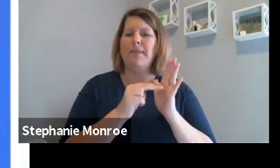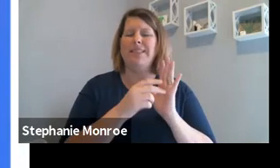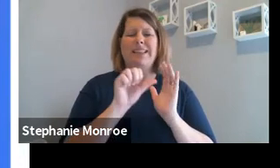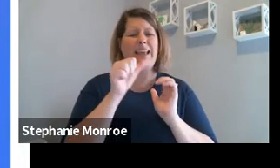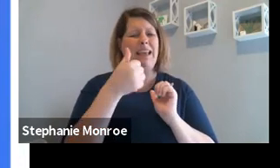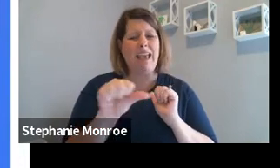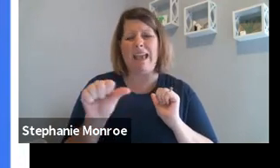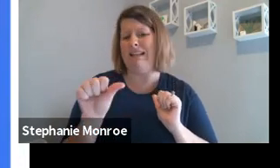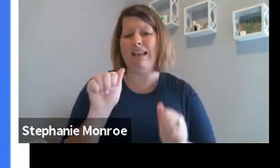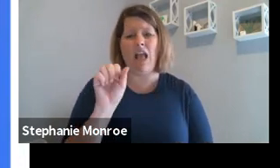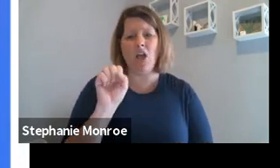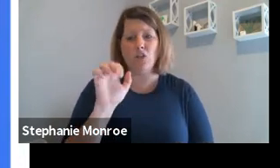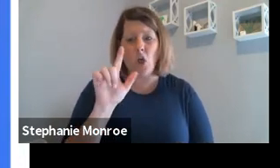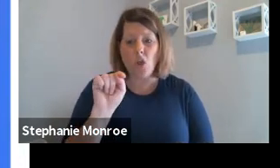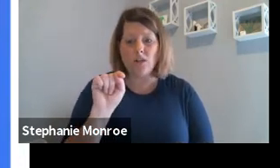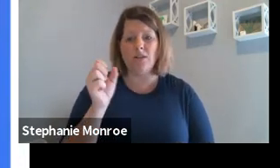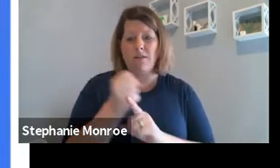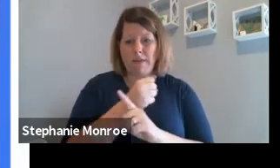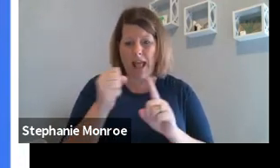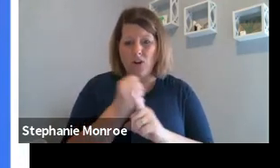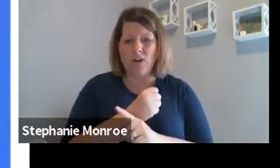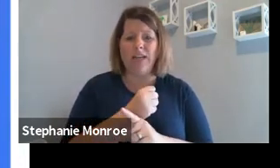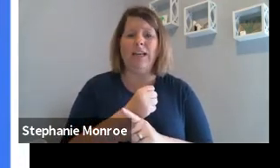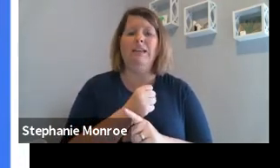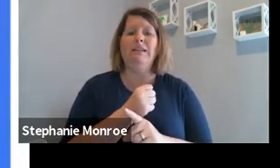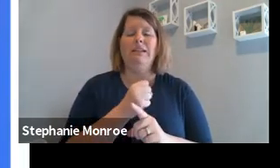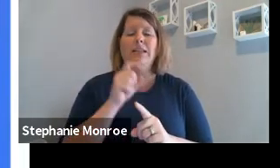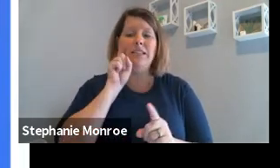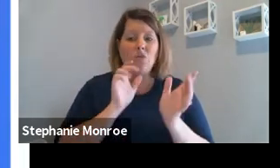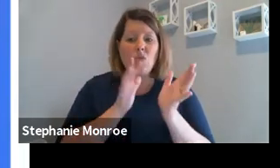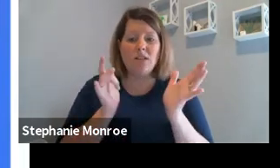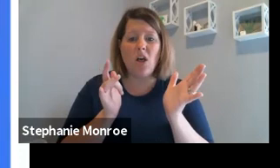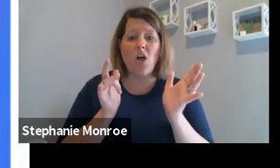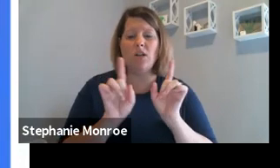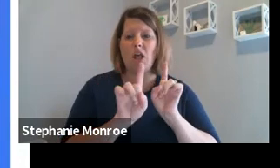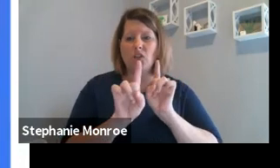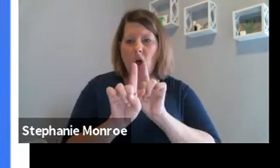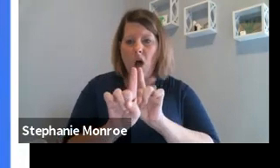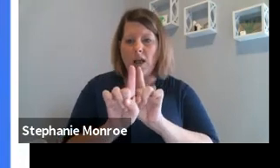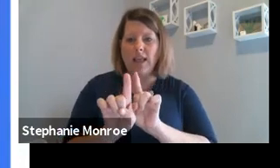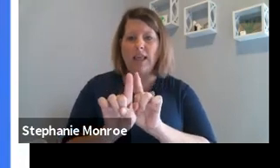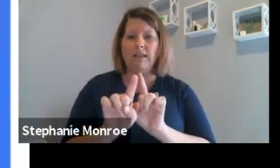Aggravated Assault, battery, aggravated battery, sexual assault, stalking kidnapping, false imprisonment,